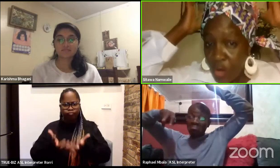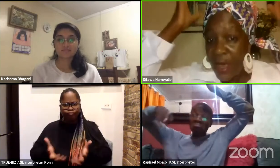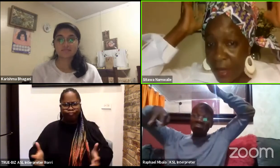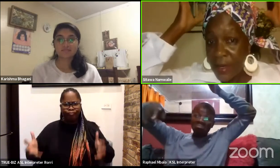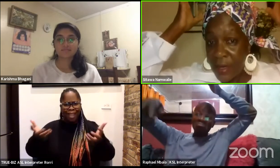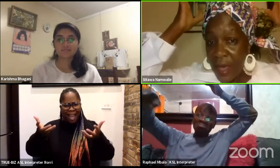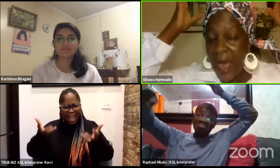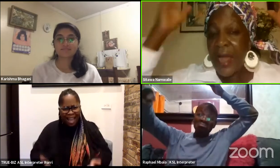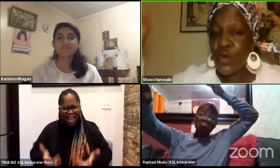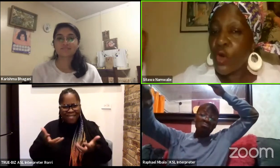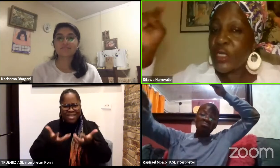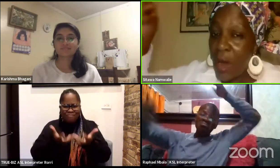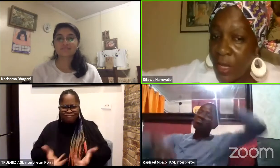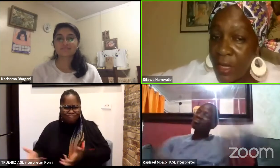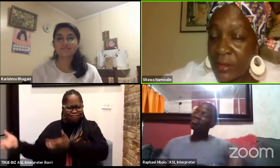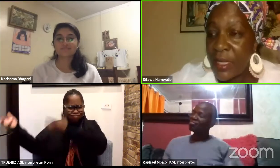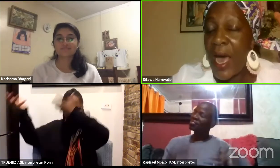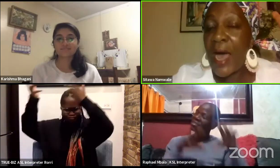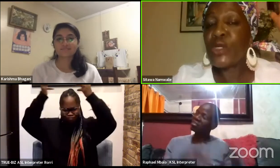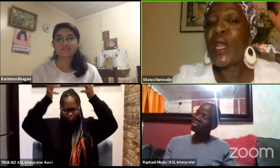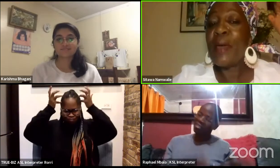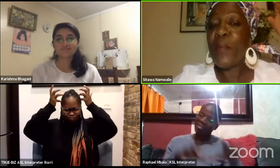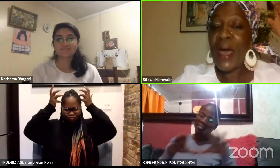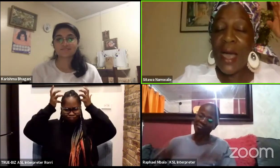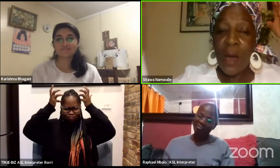on your head and you go down hills and you climb back up